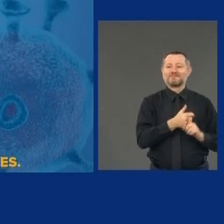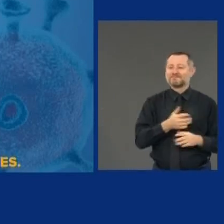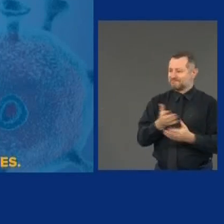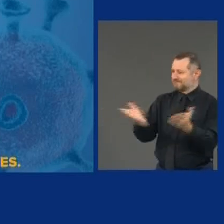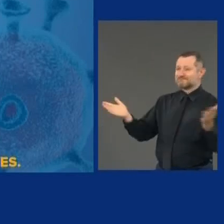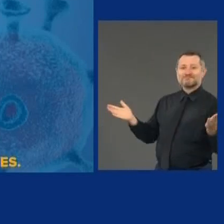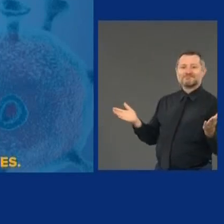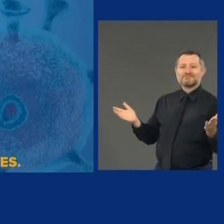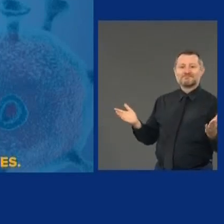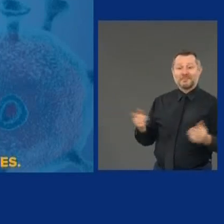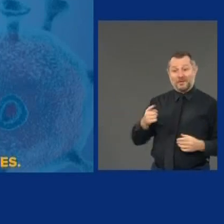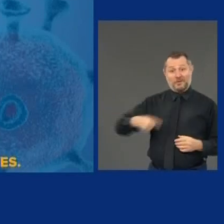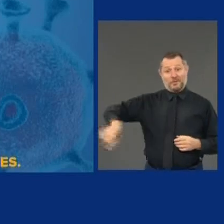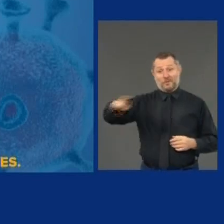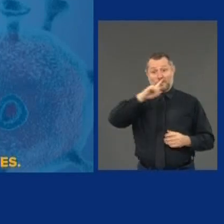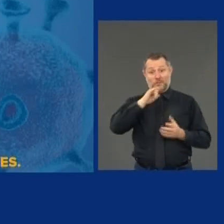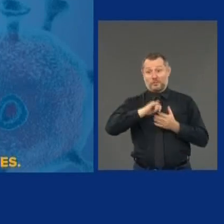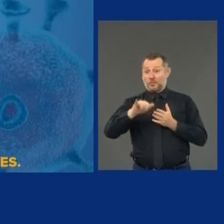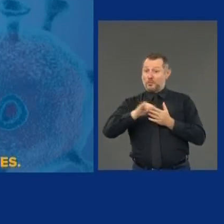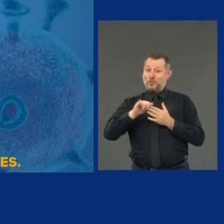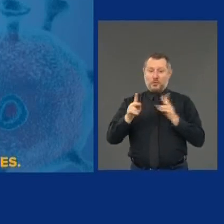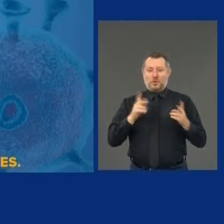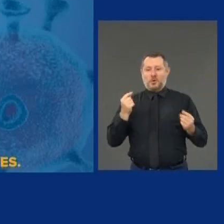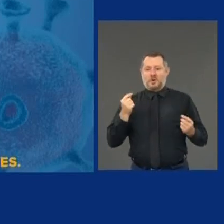SO, THEY'RE PROTECTING THEMSELVES.